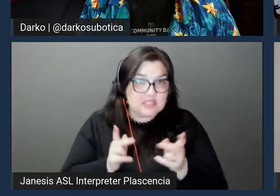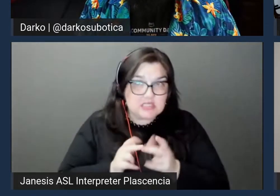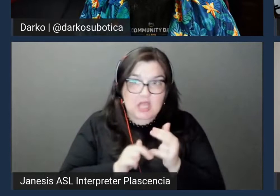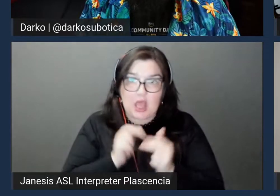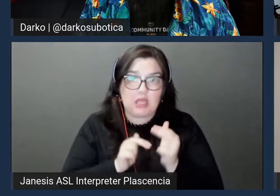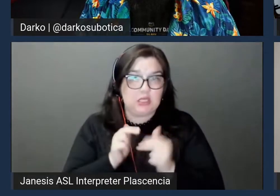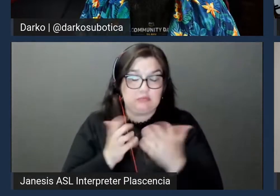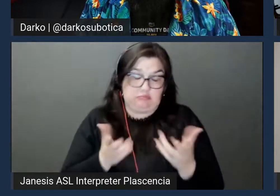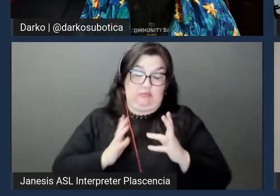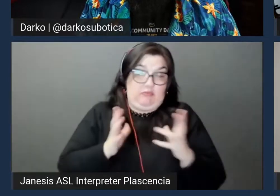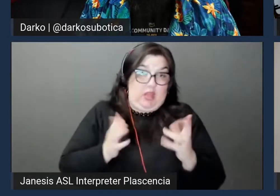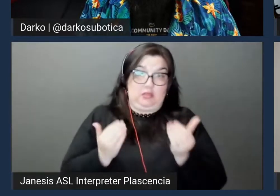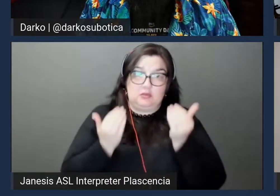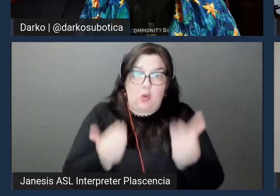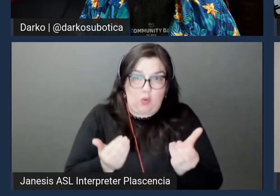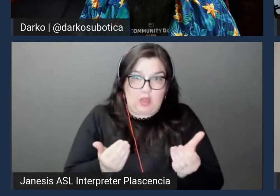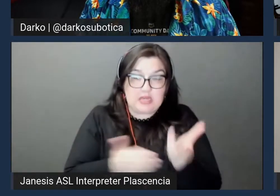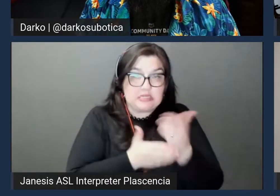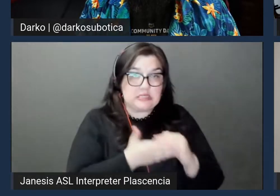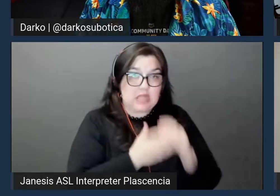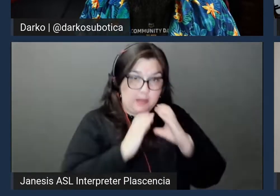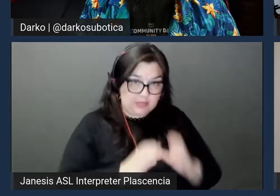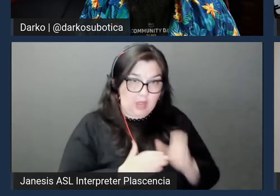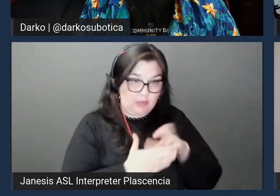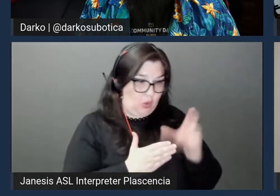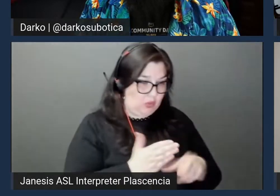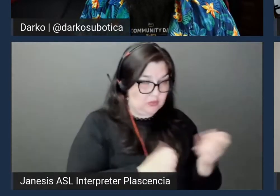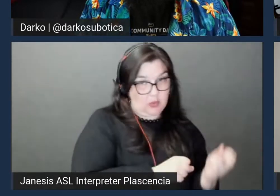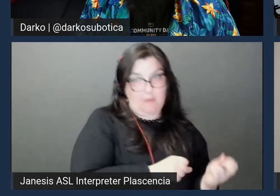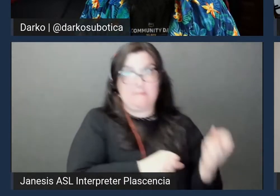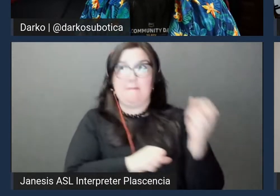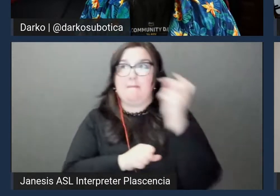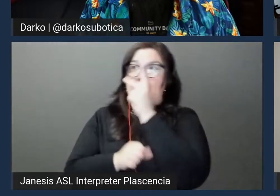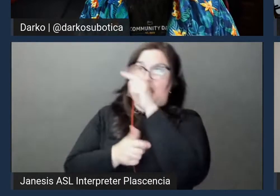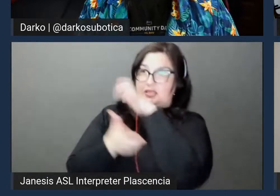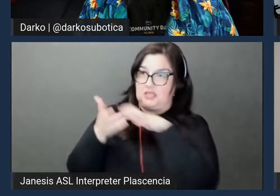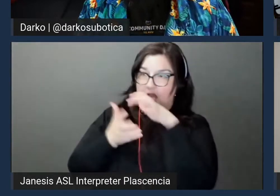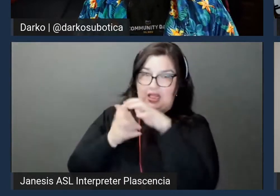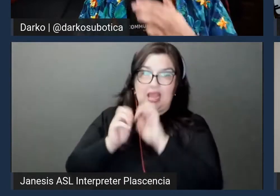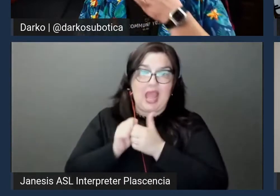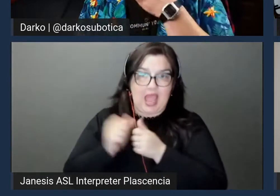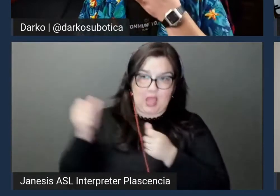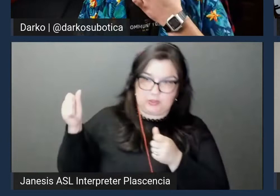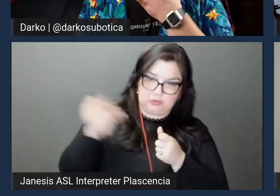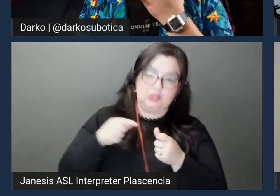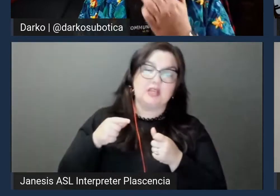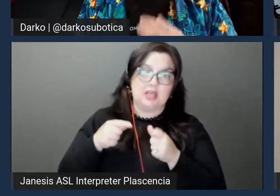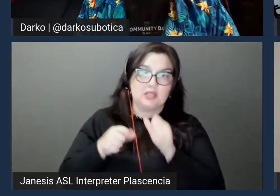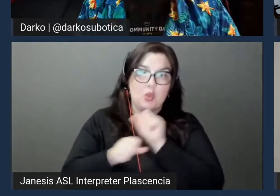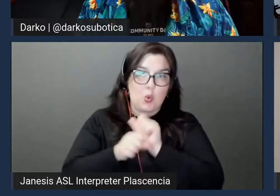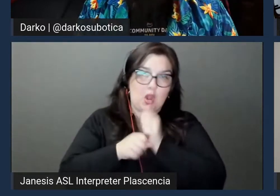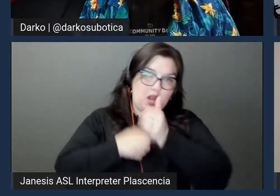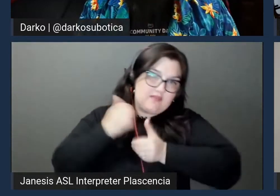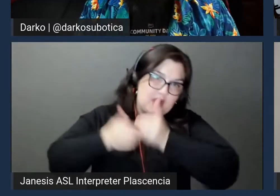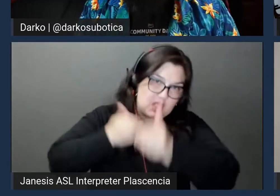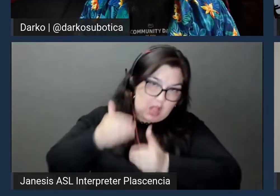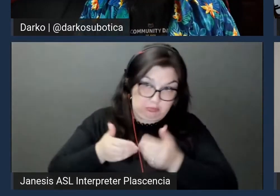A lot of our customers want to send the inference results back into the cloud because that's how they trigger the subsequent workloads. So you can do that.